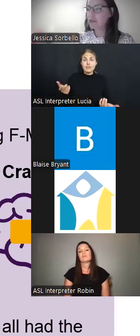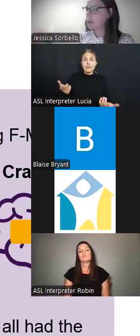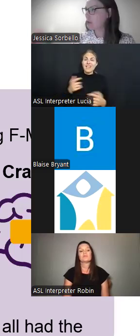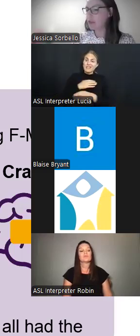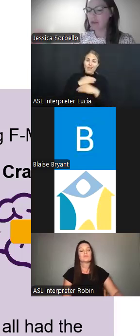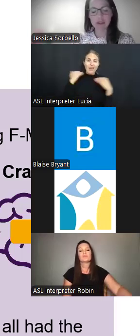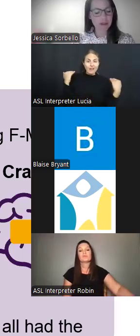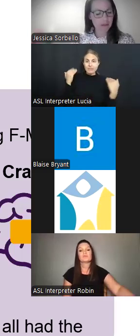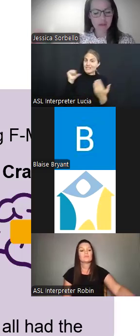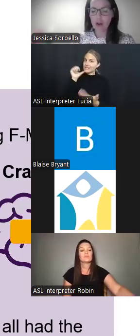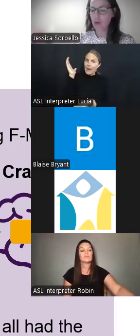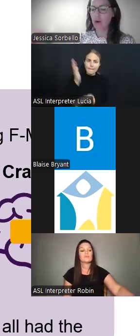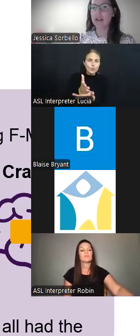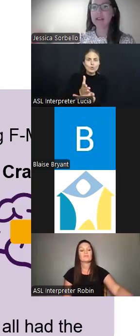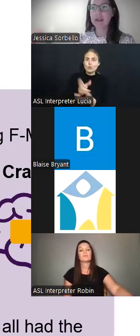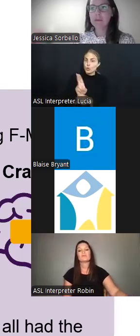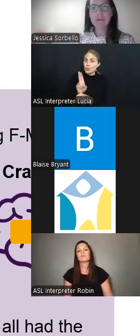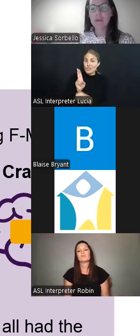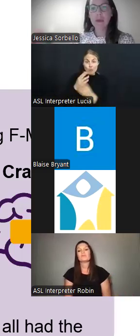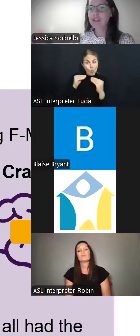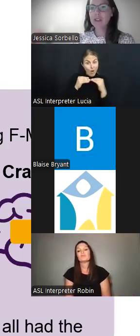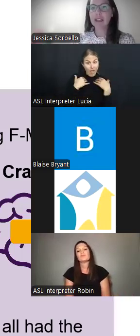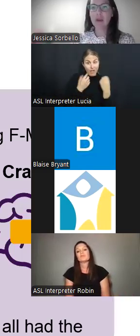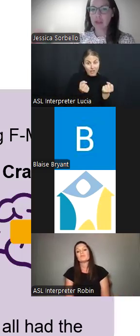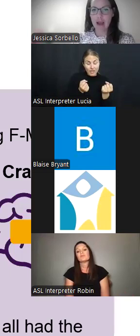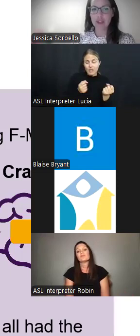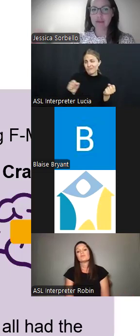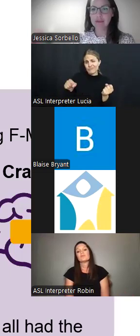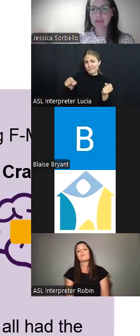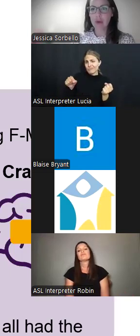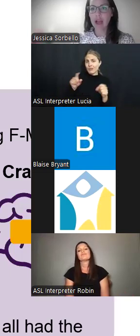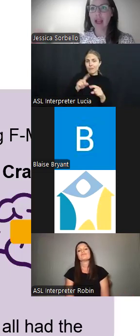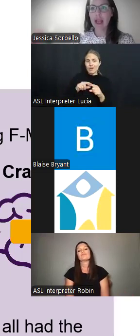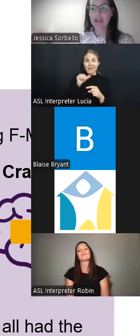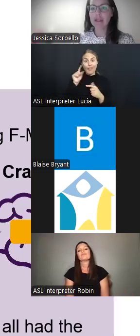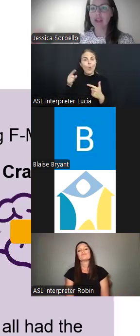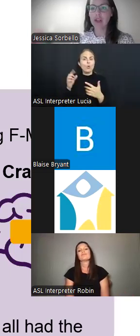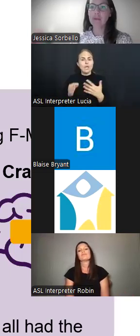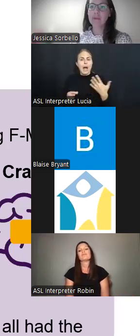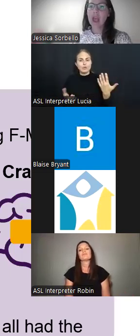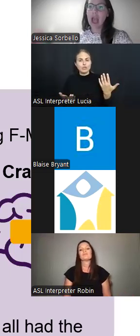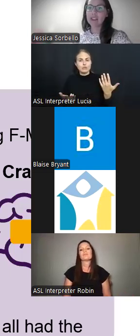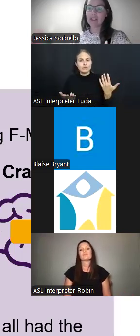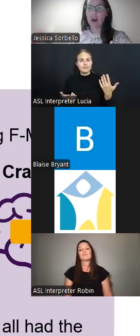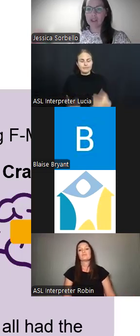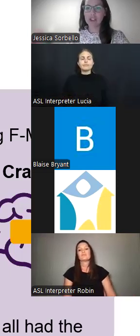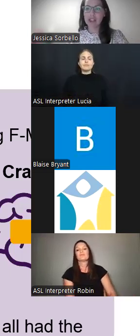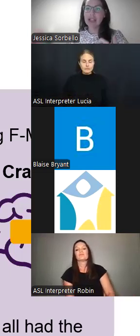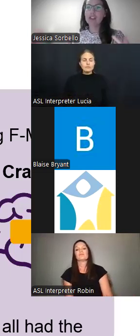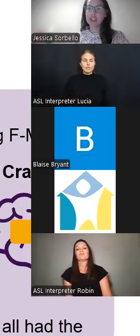option. As we all start to shift our lenses and recognize what harm reduction actually means, you know, we start to